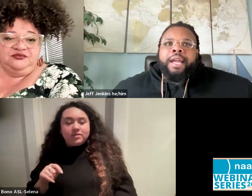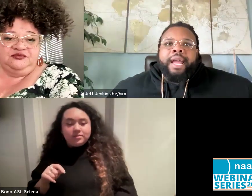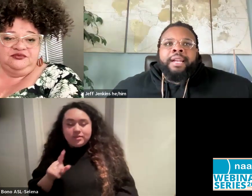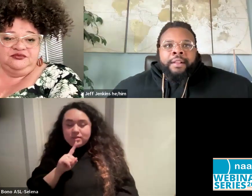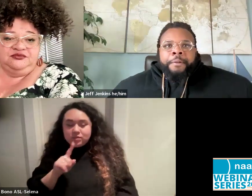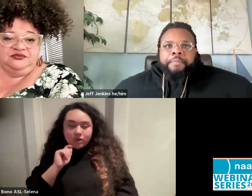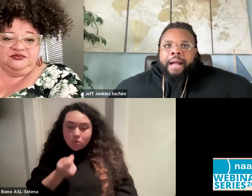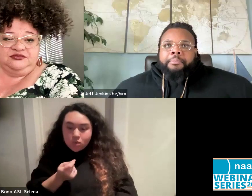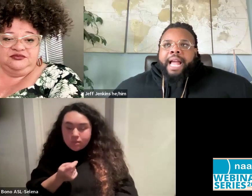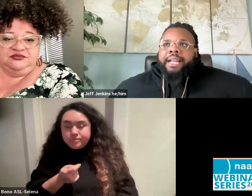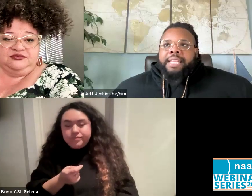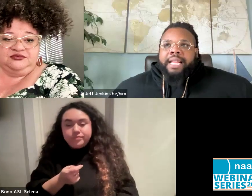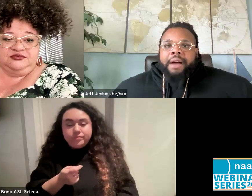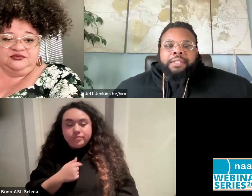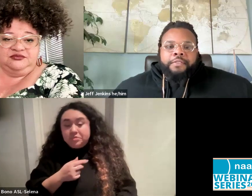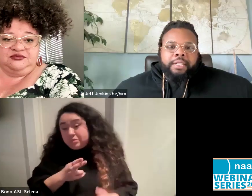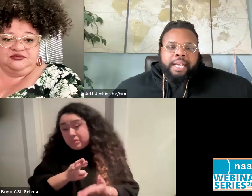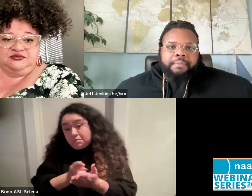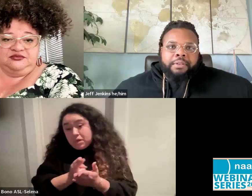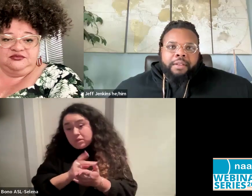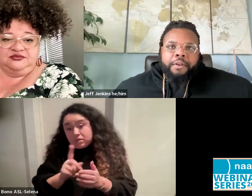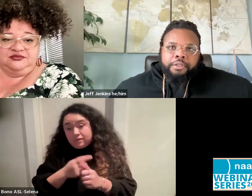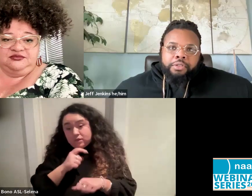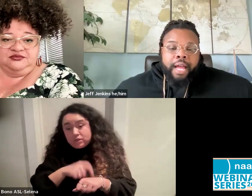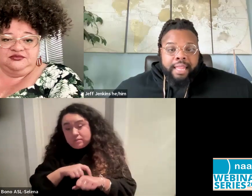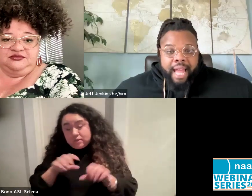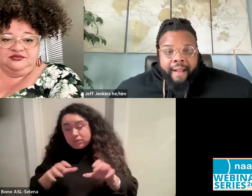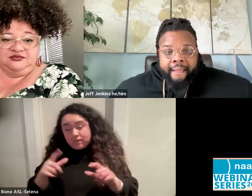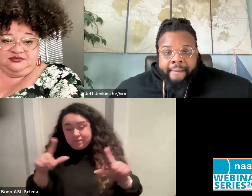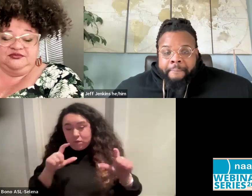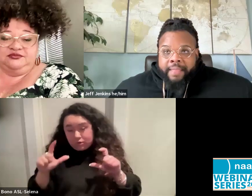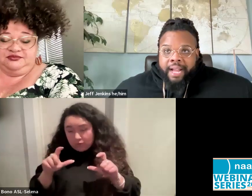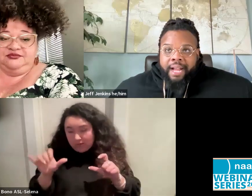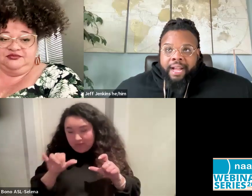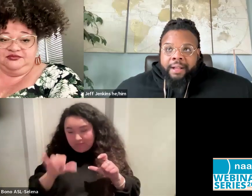And I will be honest like that was the first time doing a photoshoot like that